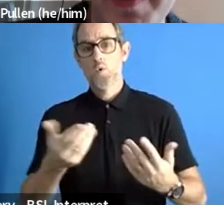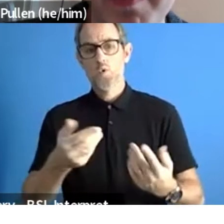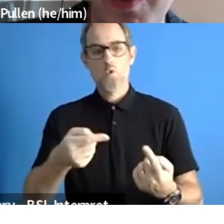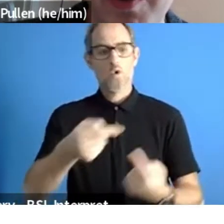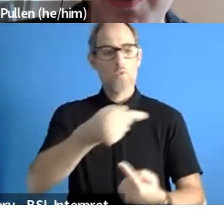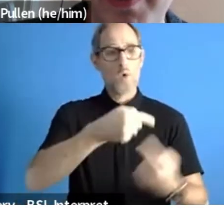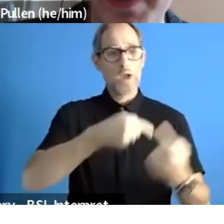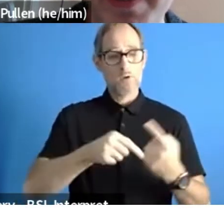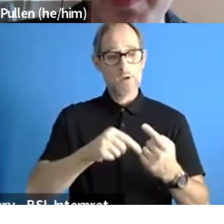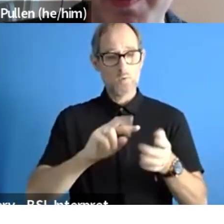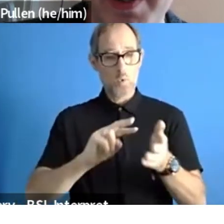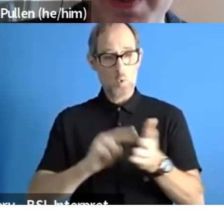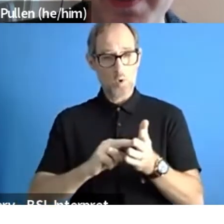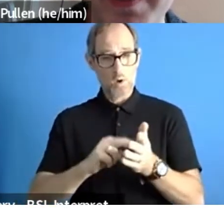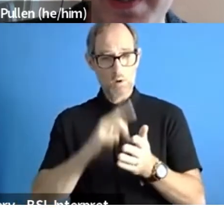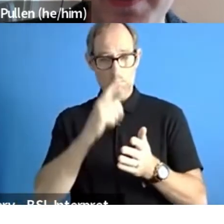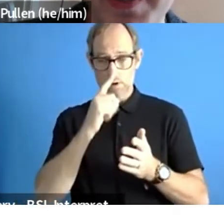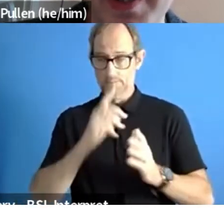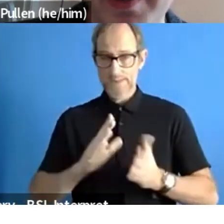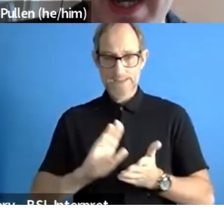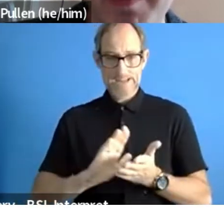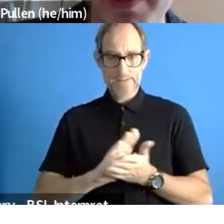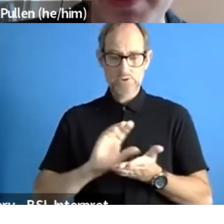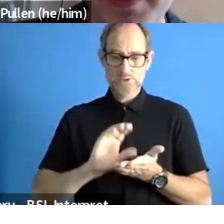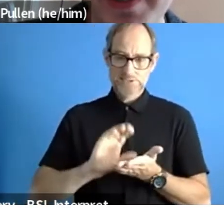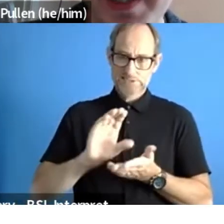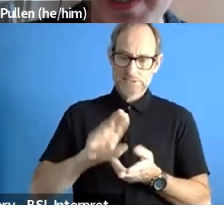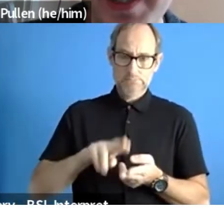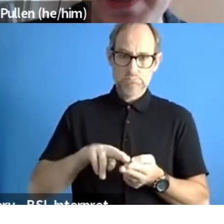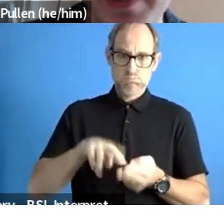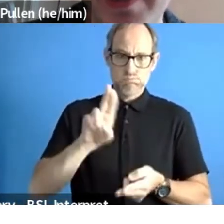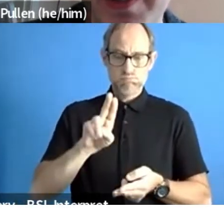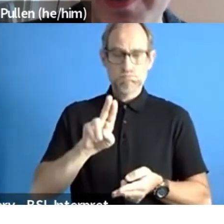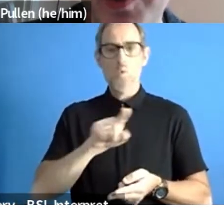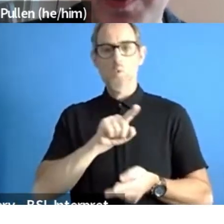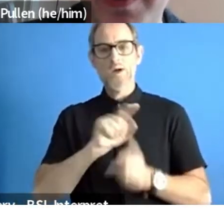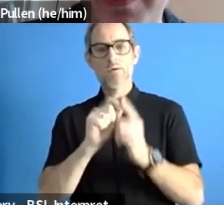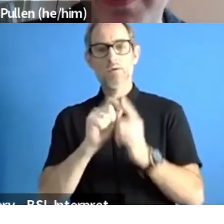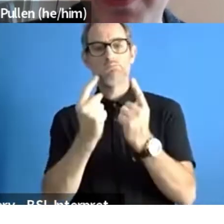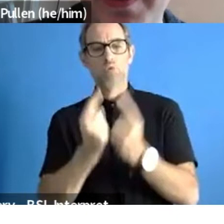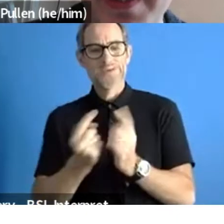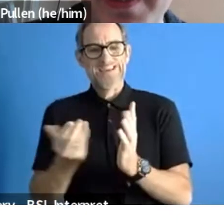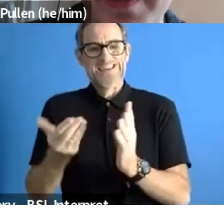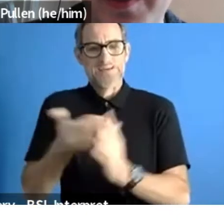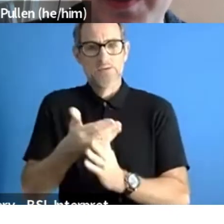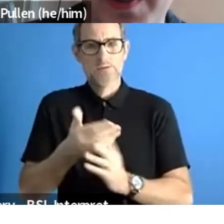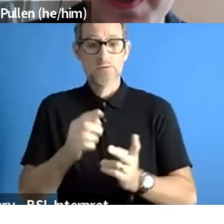prepared to pay more for an accessible product and if so, how much?